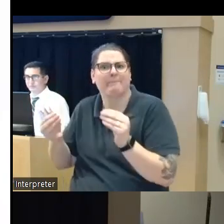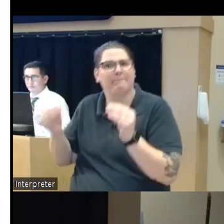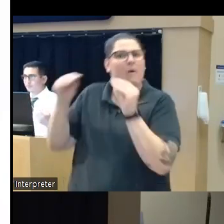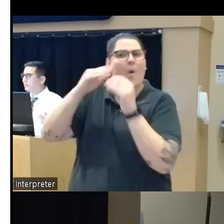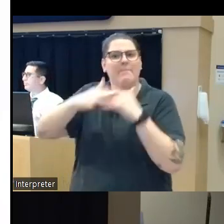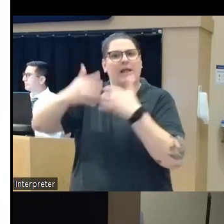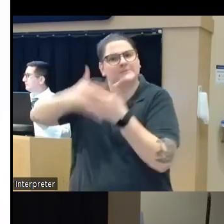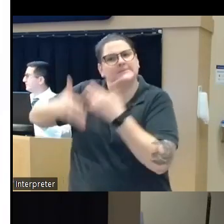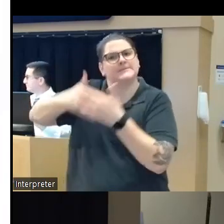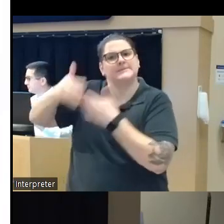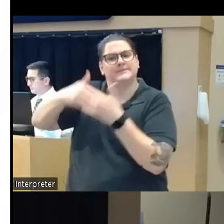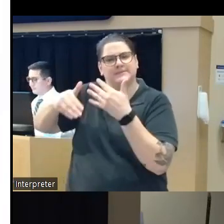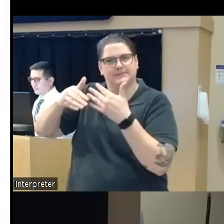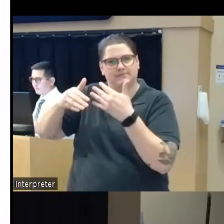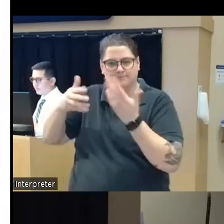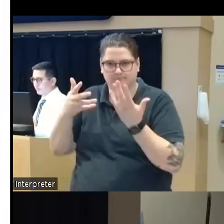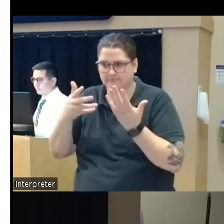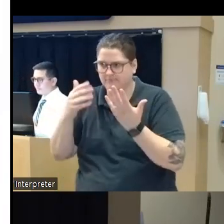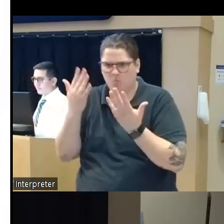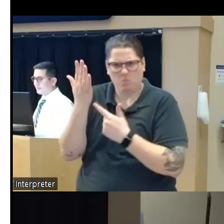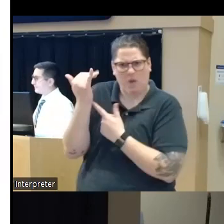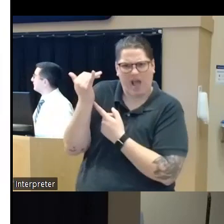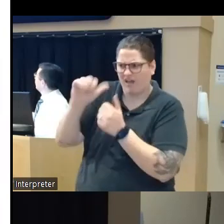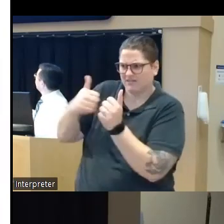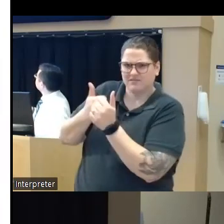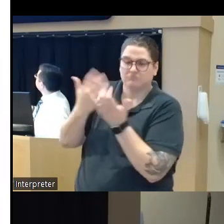perfusion we don't know what that means but it's something that we're currently interrogating we